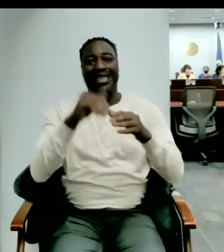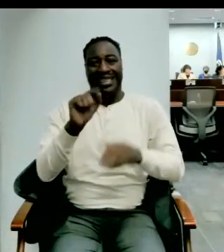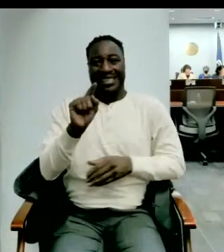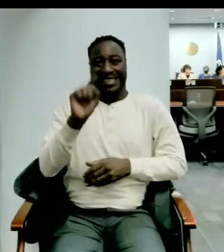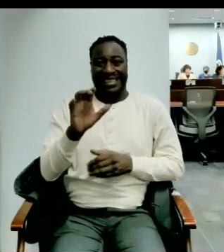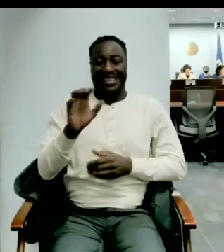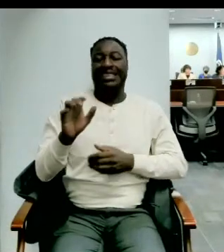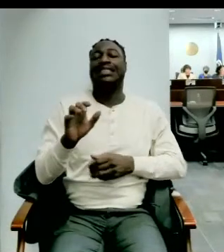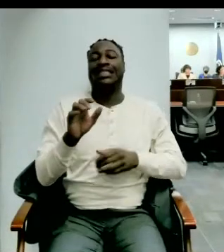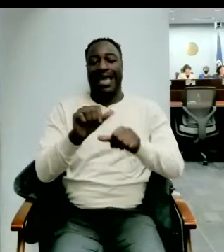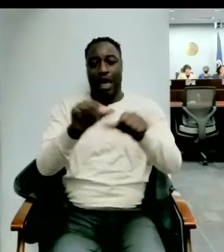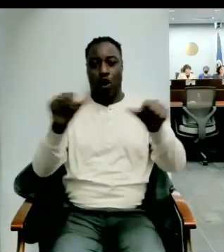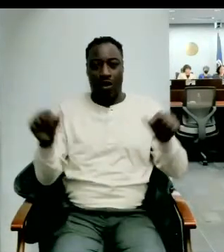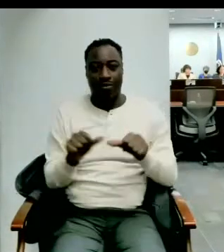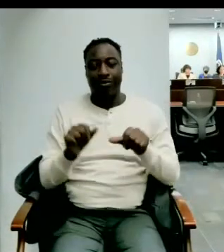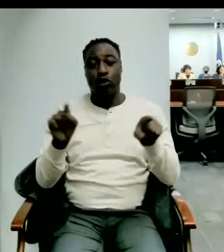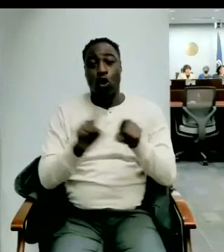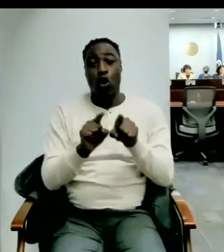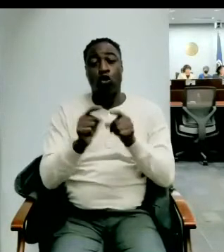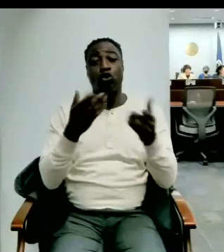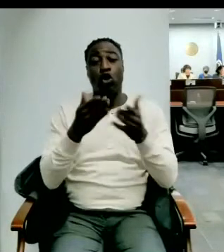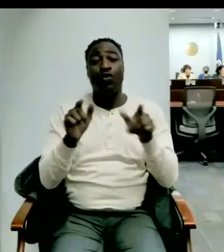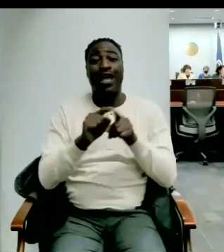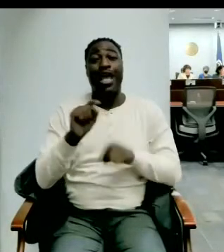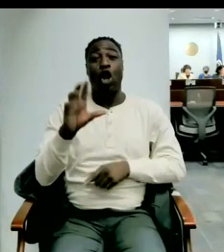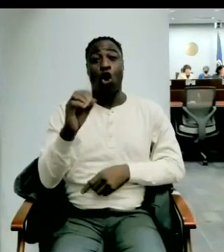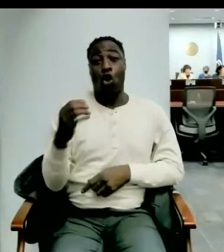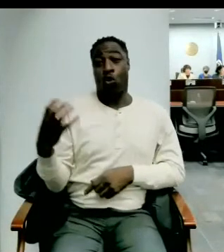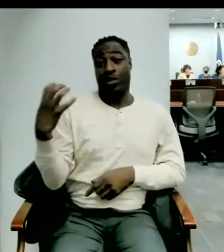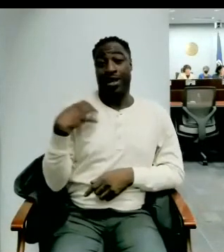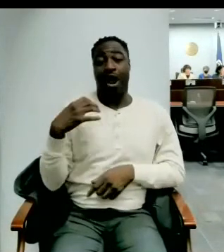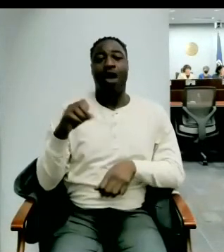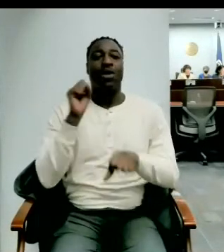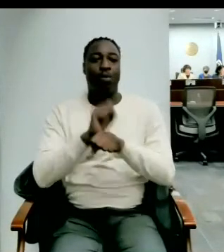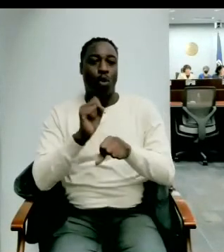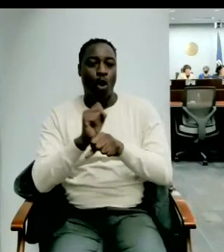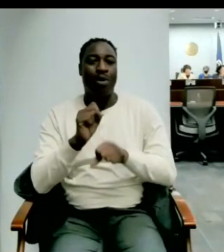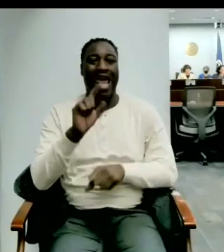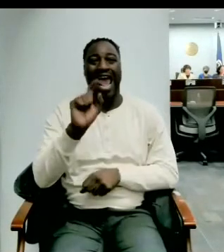Mrs. Conti also serves as Co-Chair of the employment Task Force for the